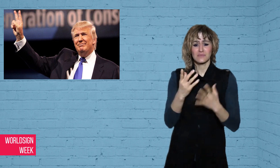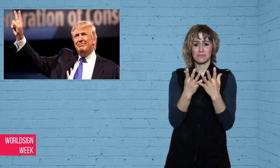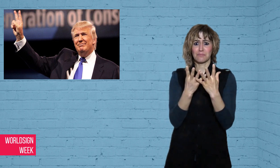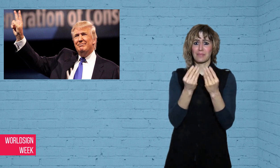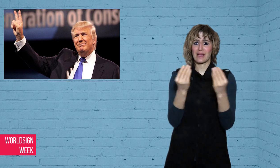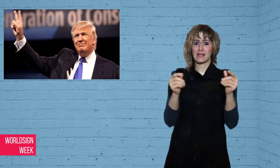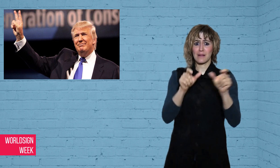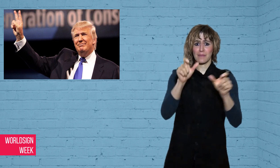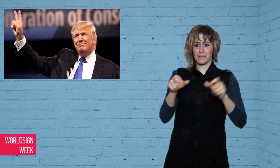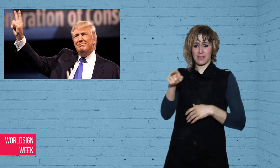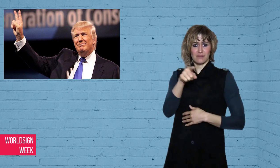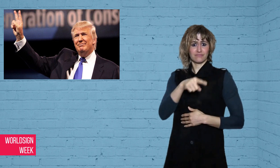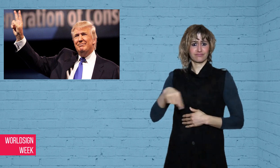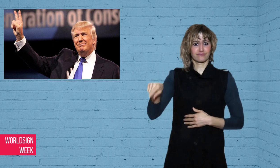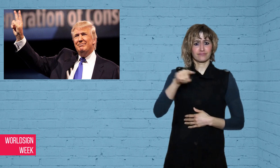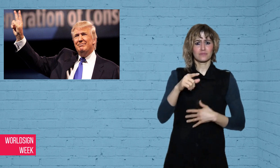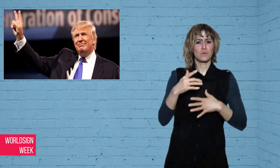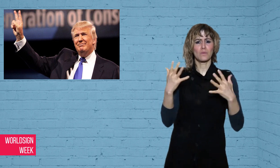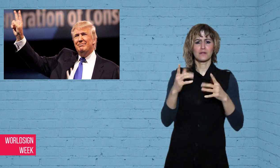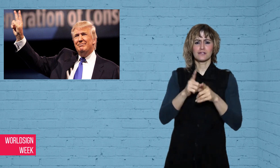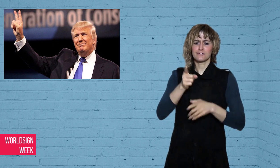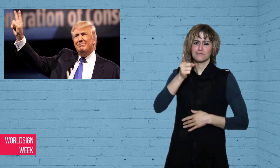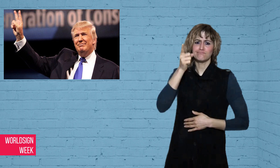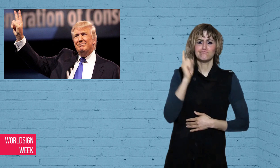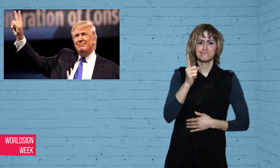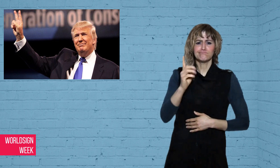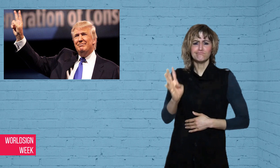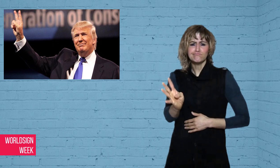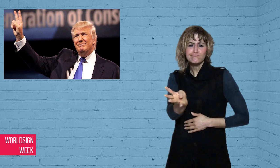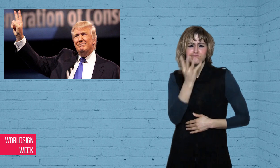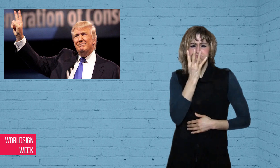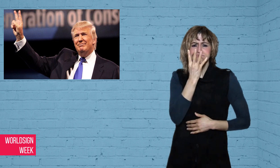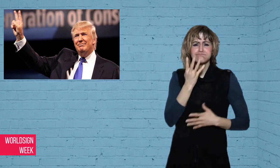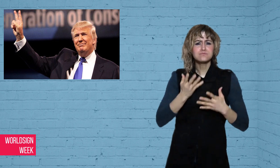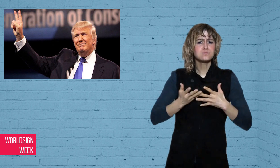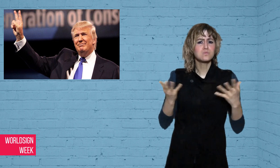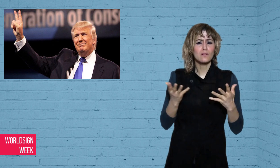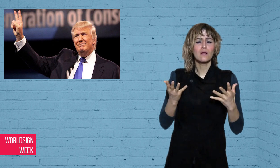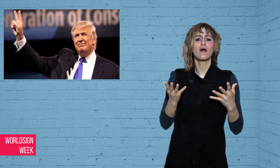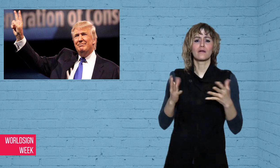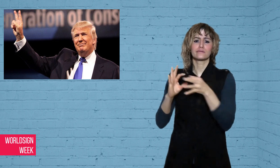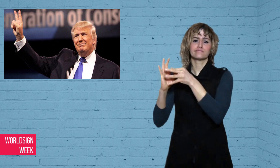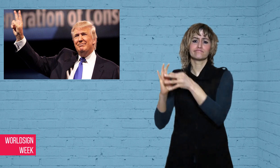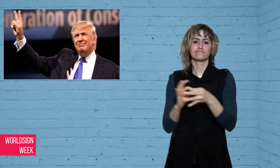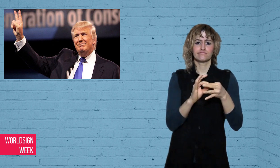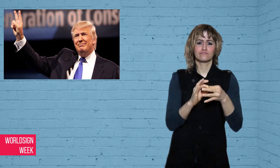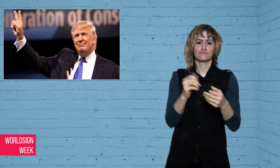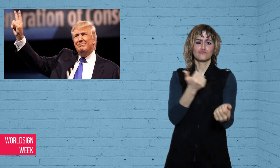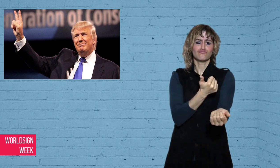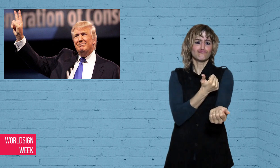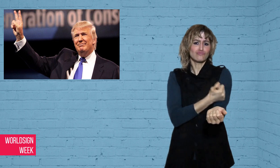Most of these offenders had been convicted